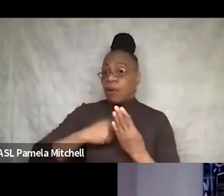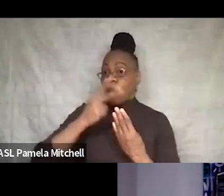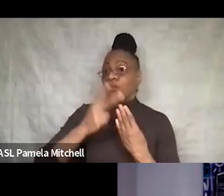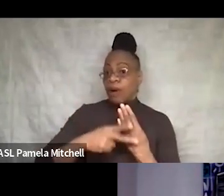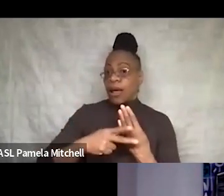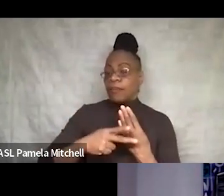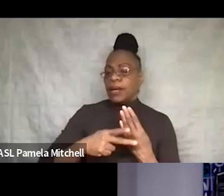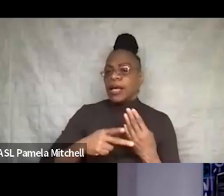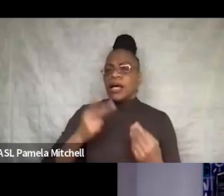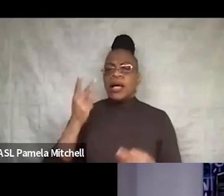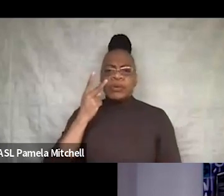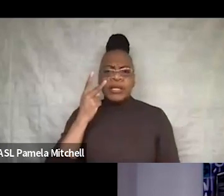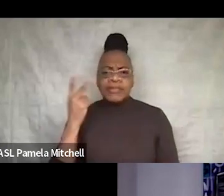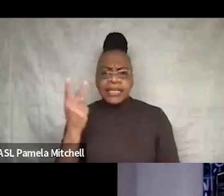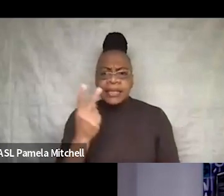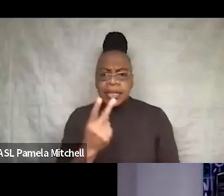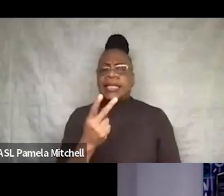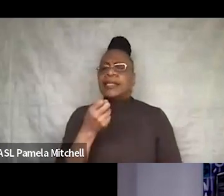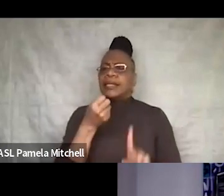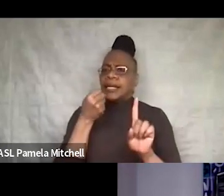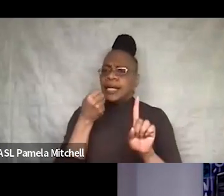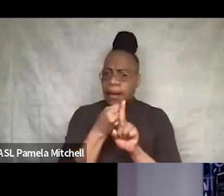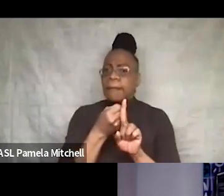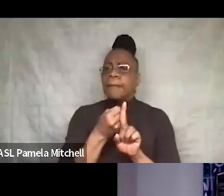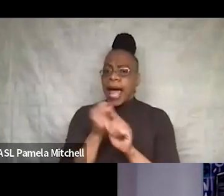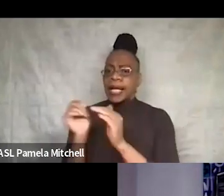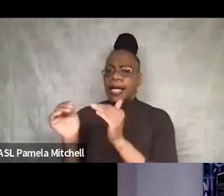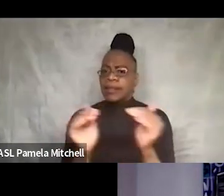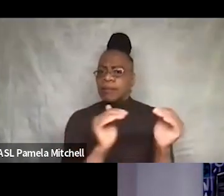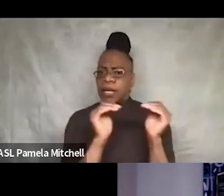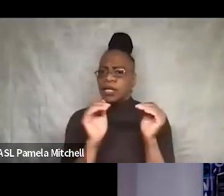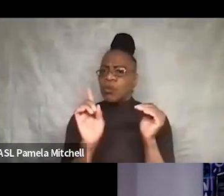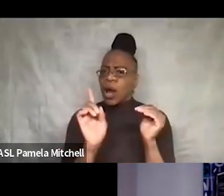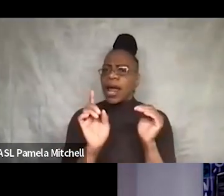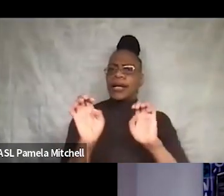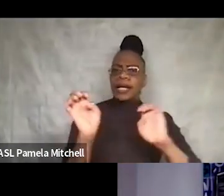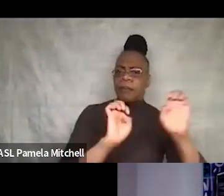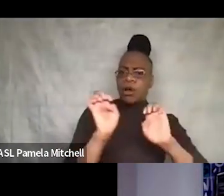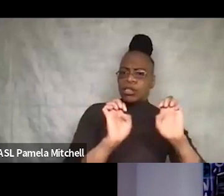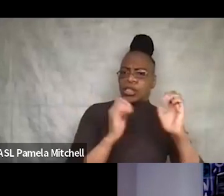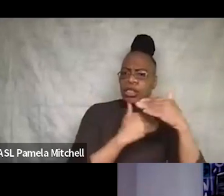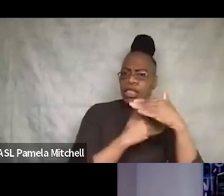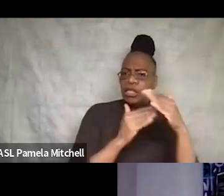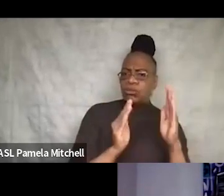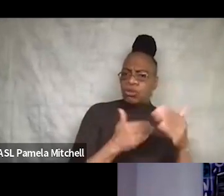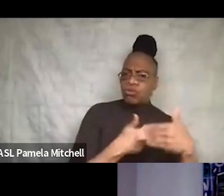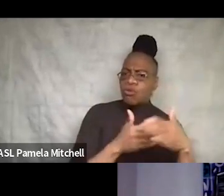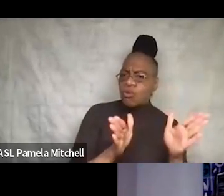You know, we've seen the impact of peers, you know, in emergency rooms and at various different facilities,